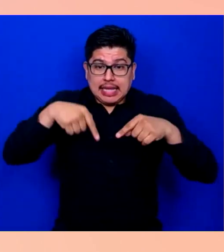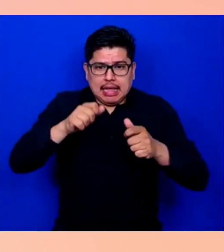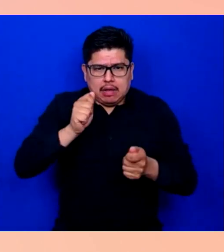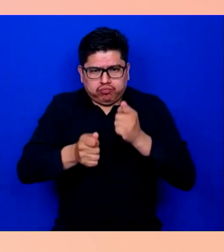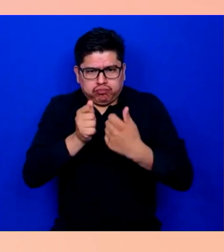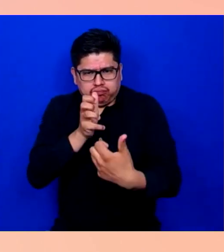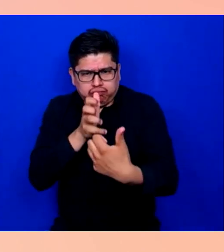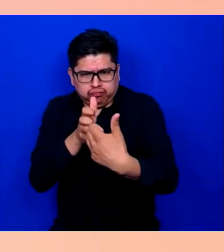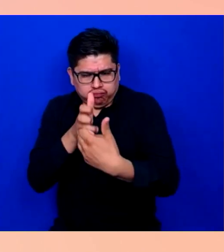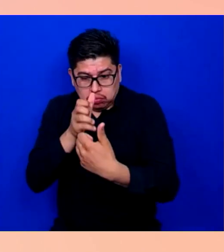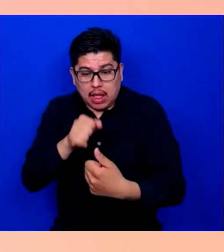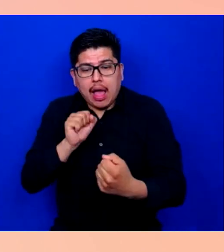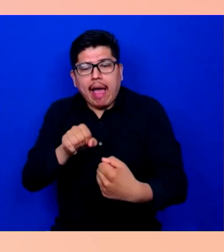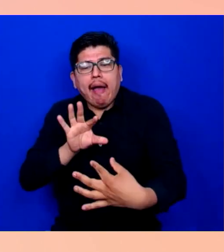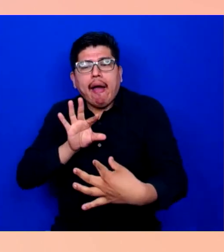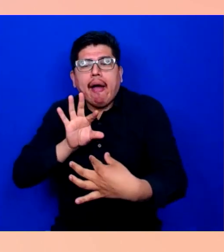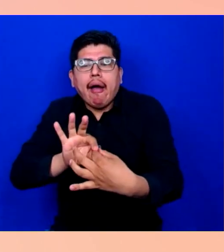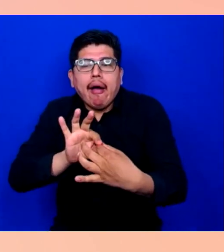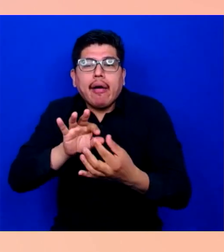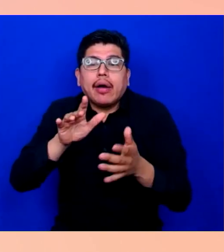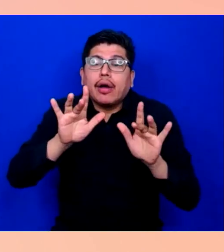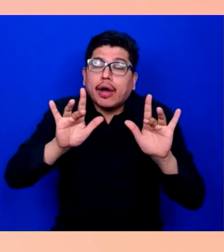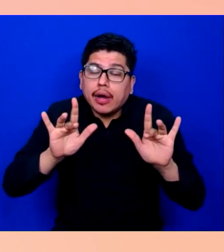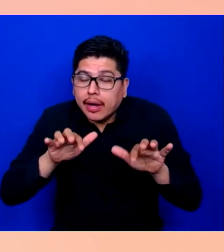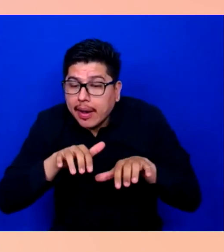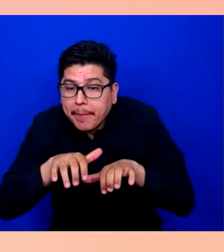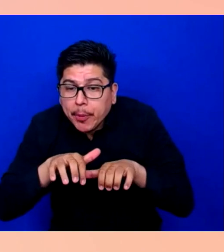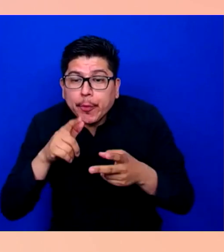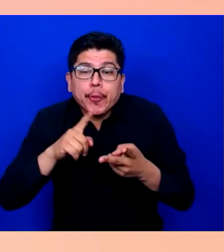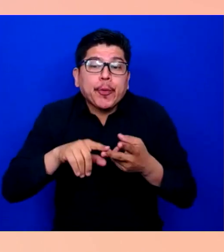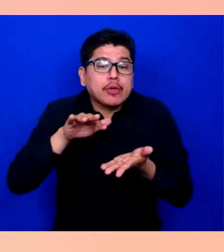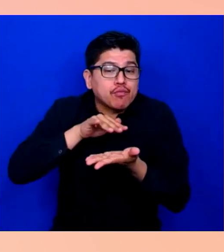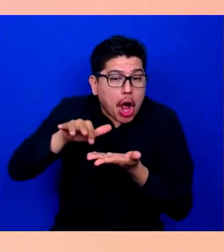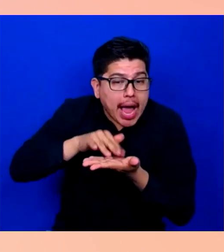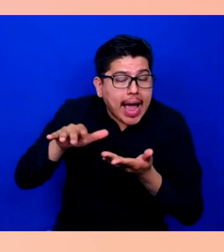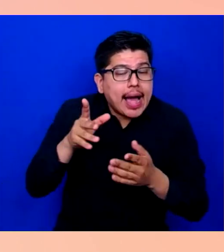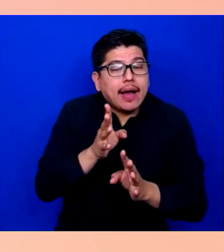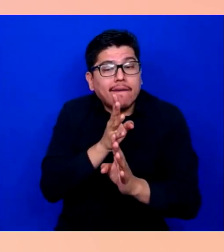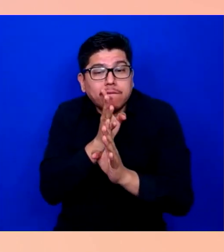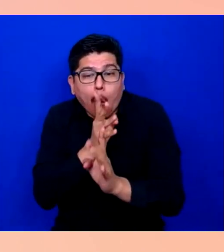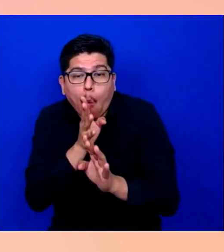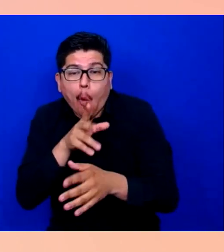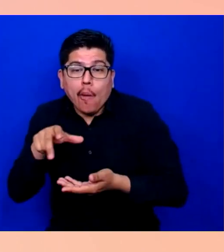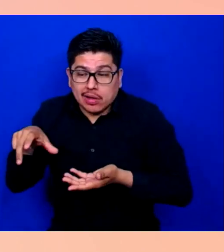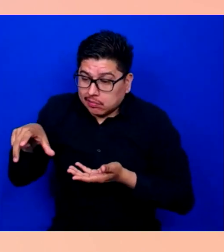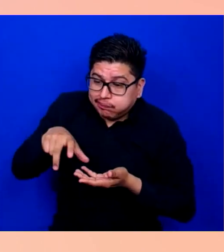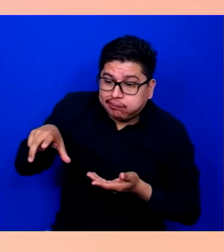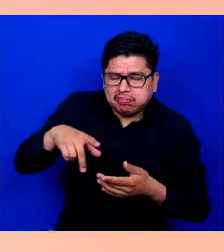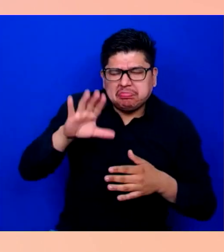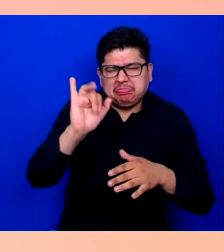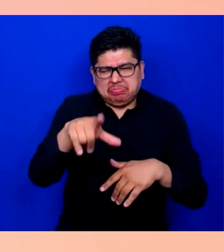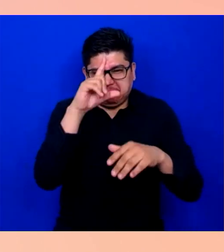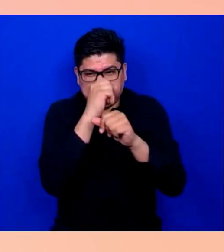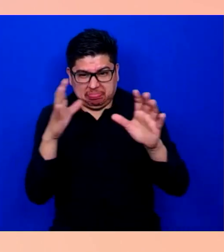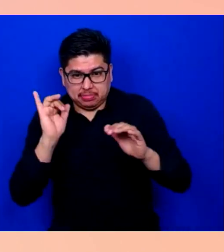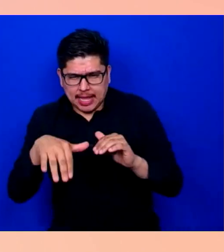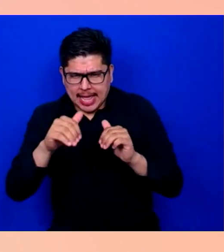your mouse, you get the picture. You tell it how you want to trigger it, and what you want it to do. When I say "Open GitHub,"